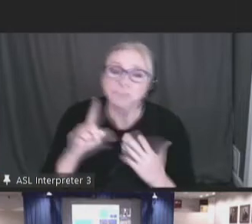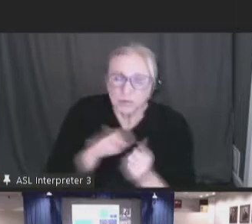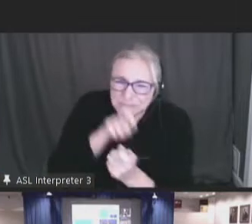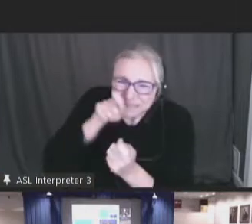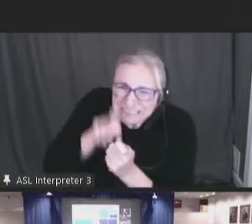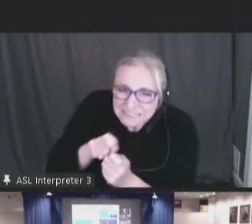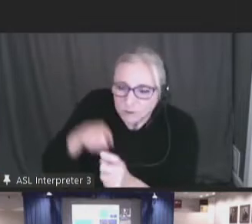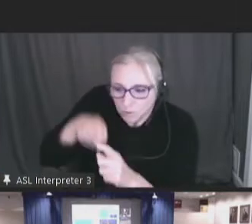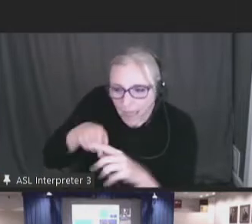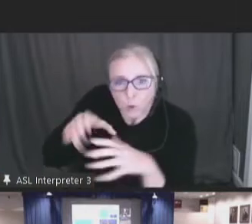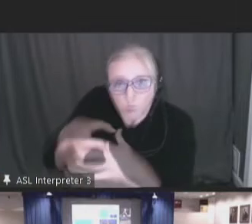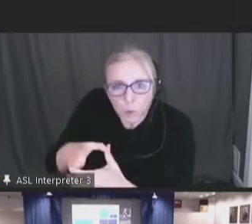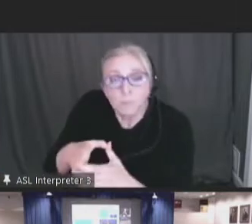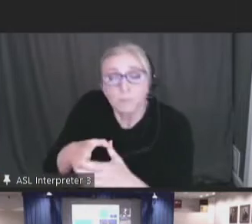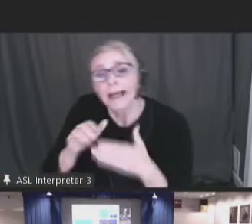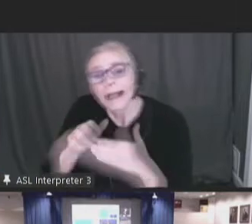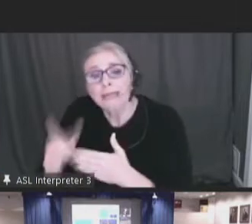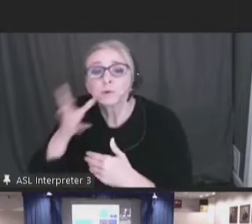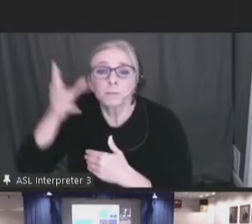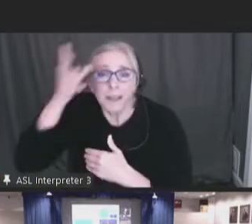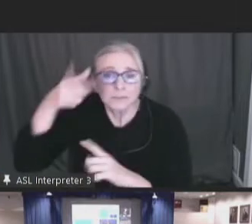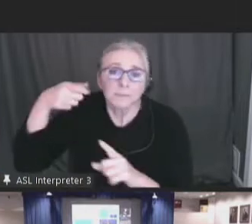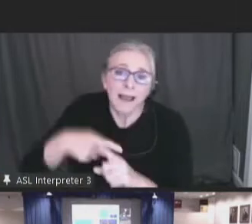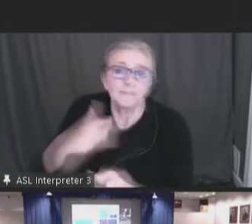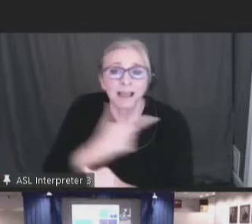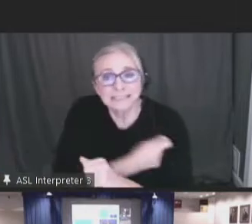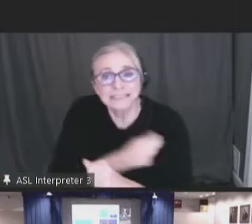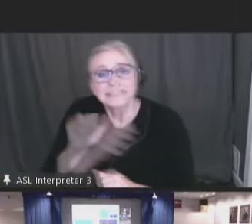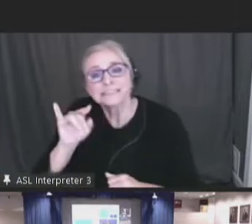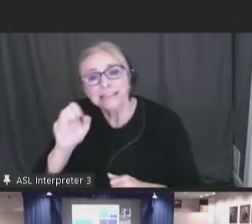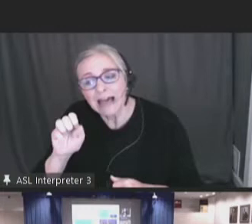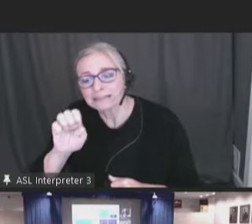like guidance to parents about vaccine side effects, as you can see on this slide,